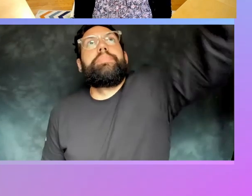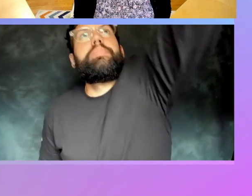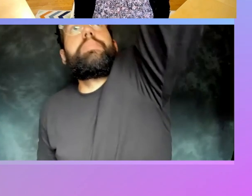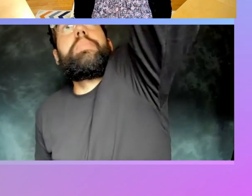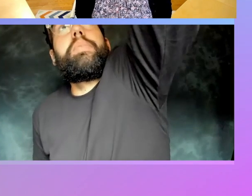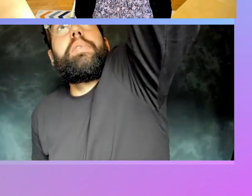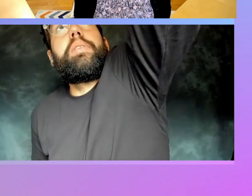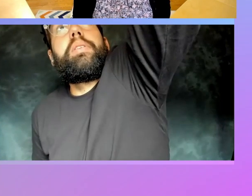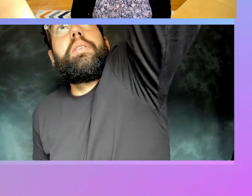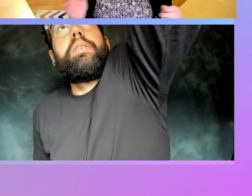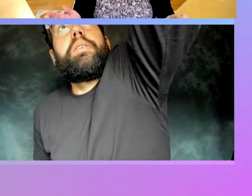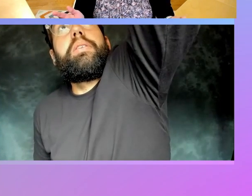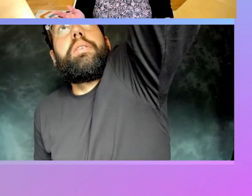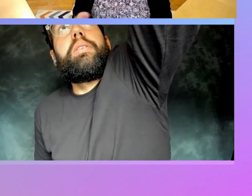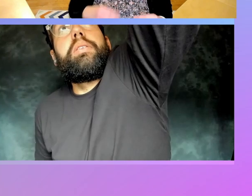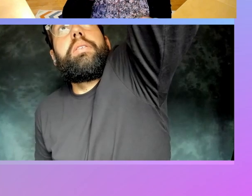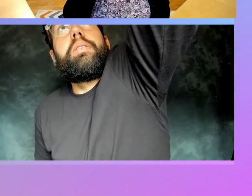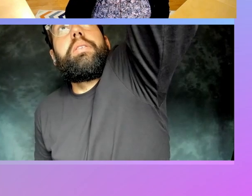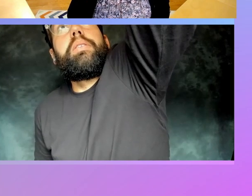point 4.6, labels, and headings and the two point